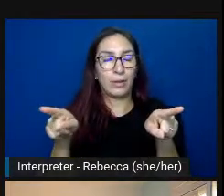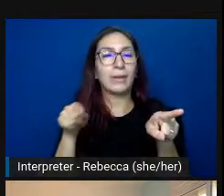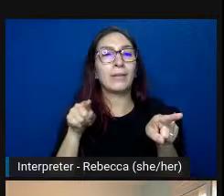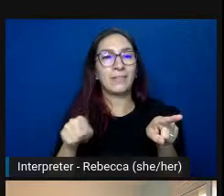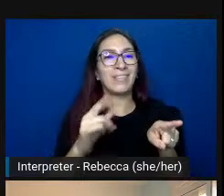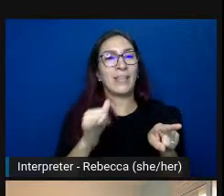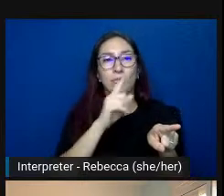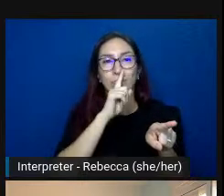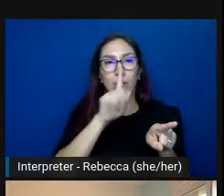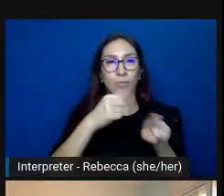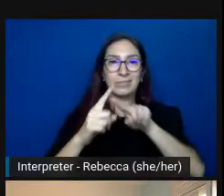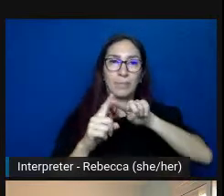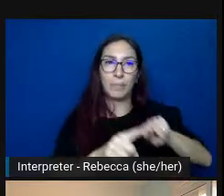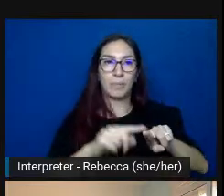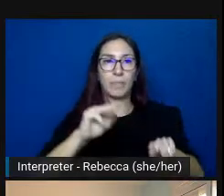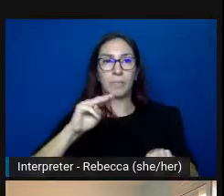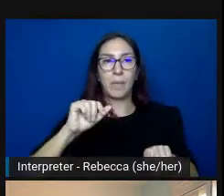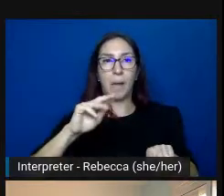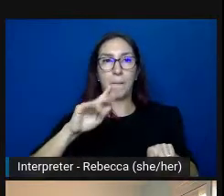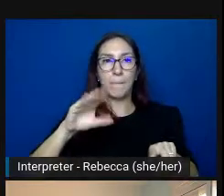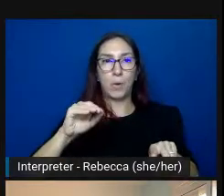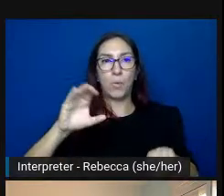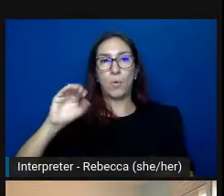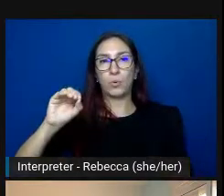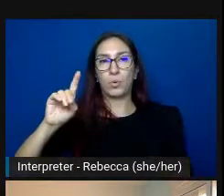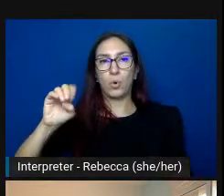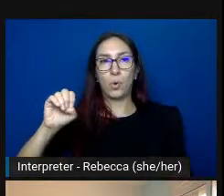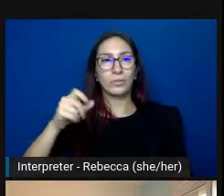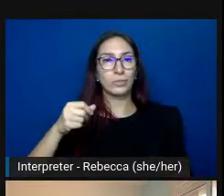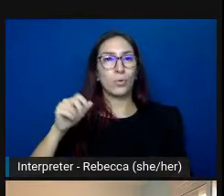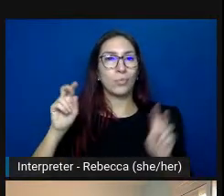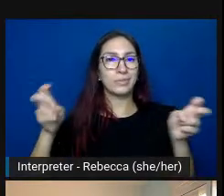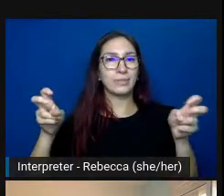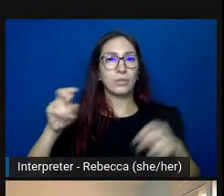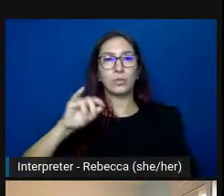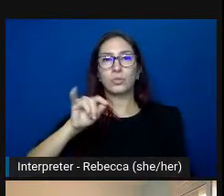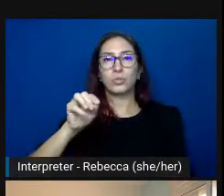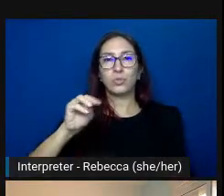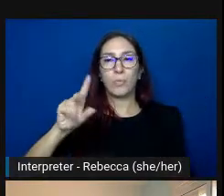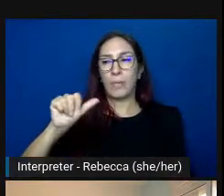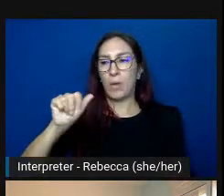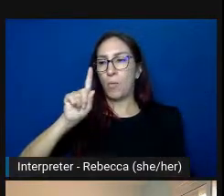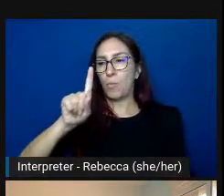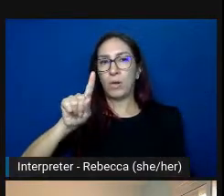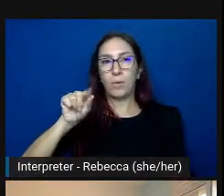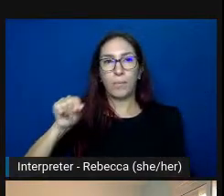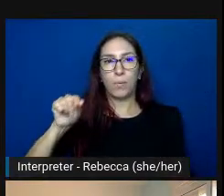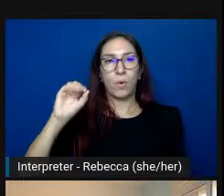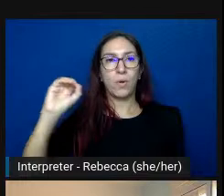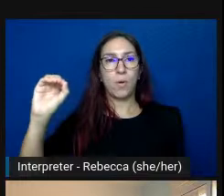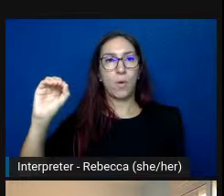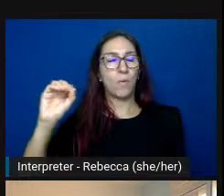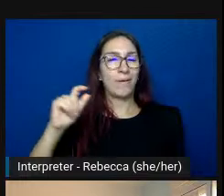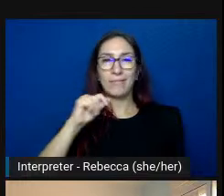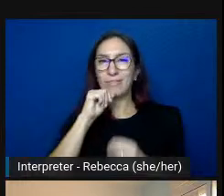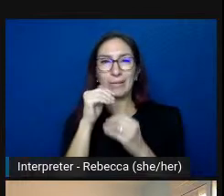actually when Joomla split from mama, when Joomla started it was basically mumble code and it was Joomla 1.